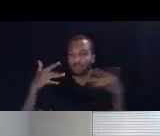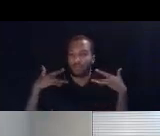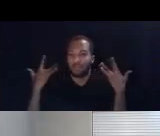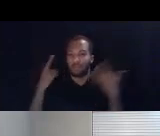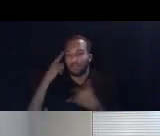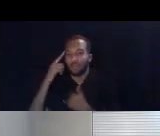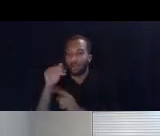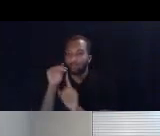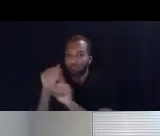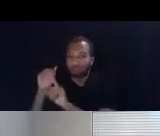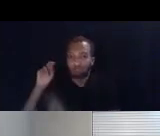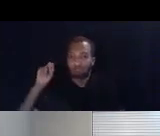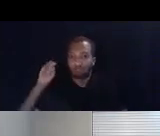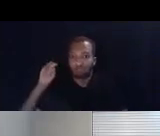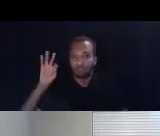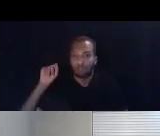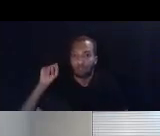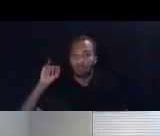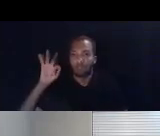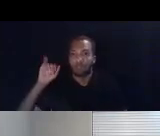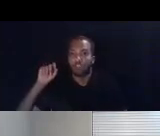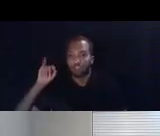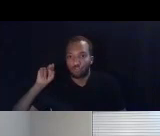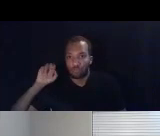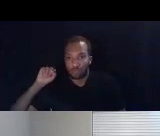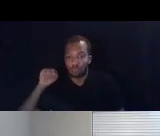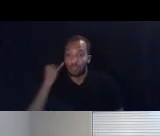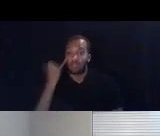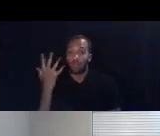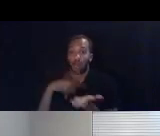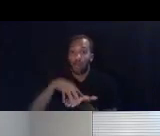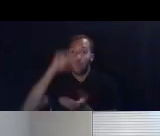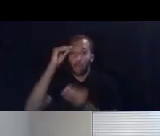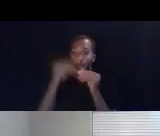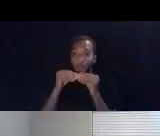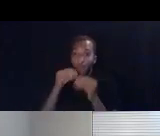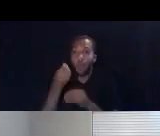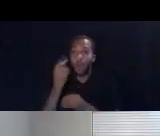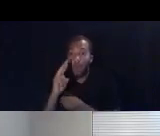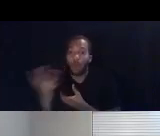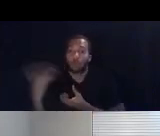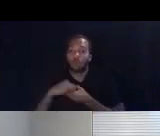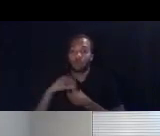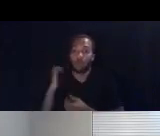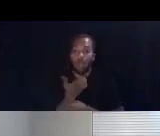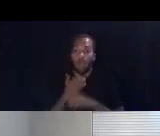And if you wanna learn more about, OHEA, or become a part of OHEA, I will drop my link in the chat.